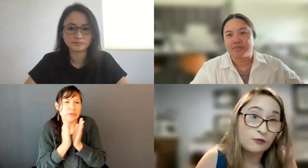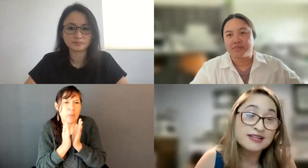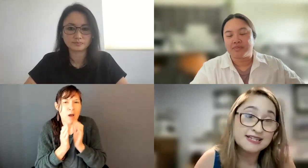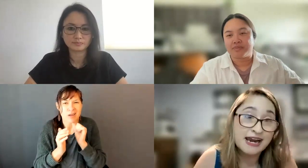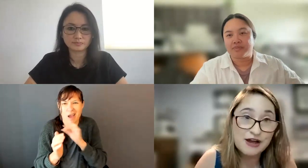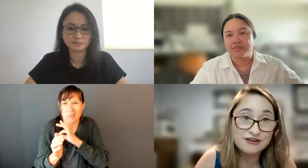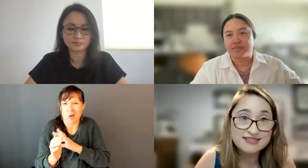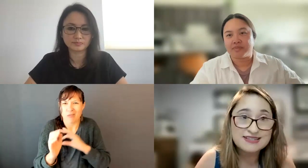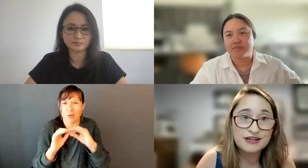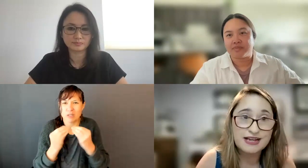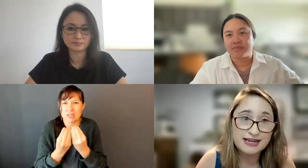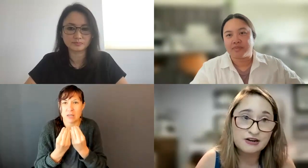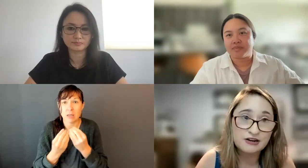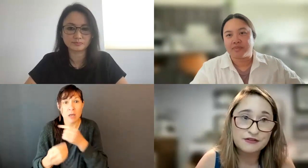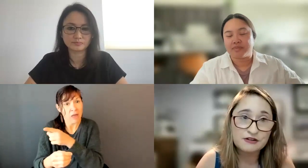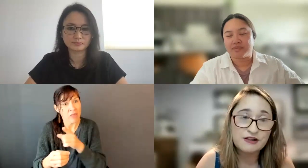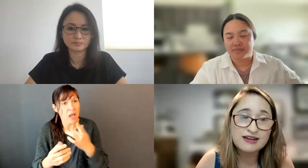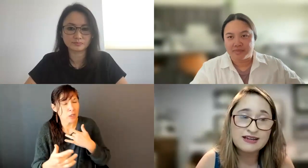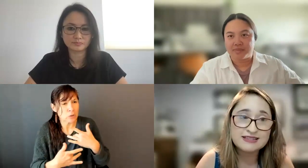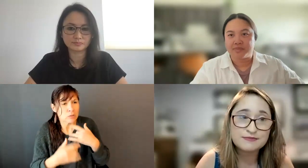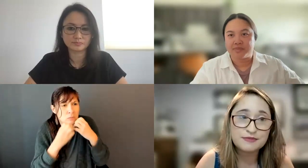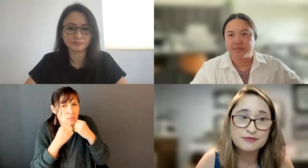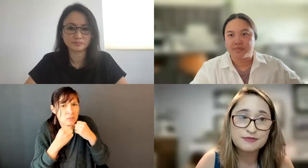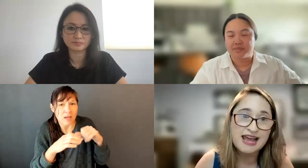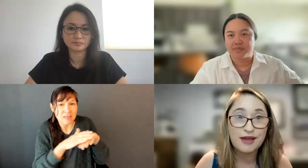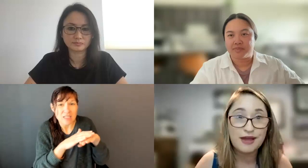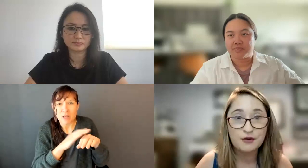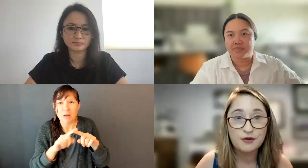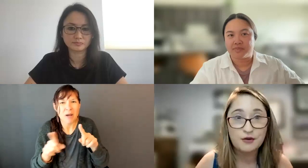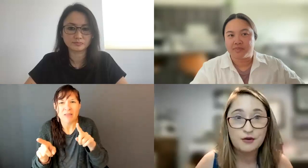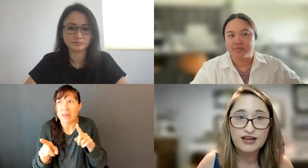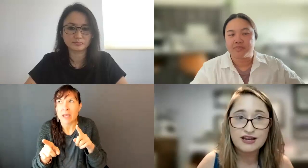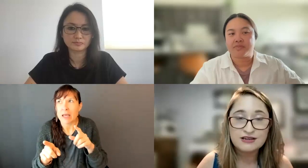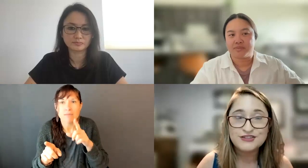really did care about accessibility and cared about their clients, but just didn't have the bandwidth for it.